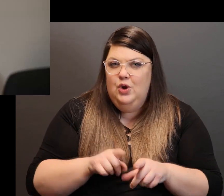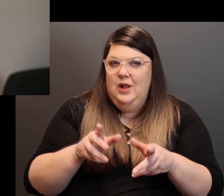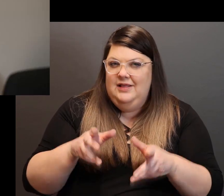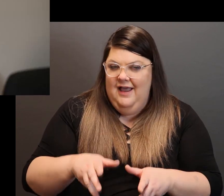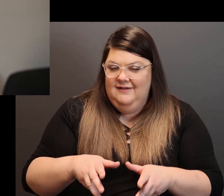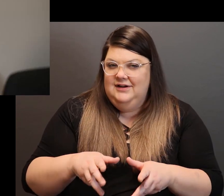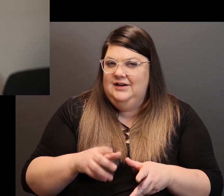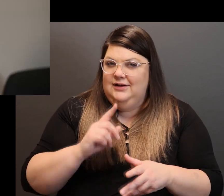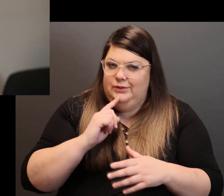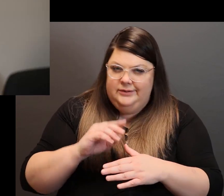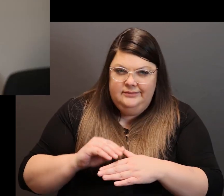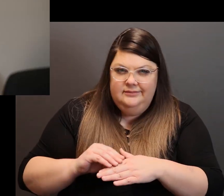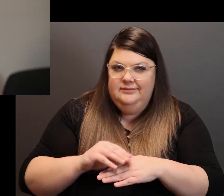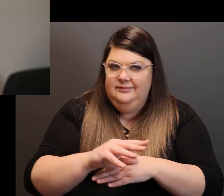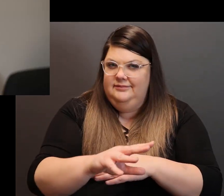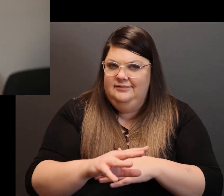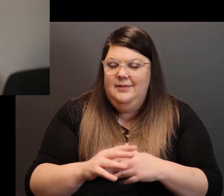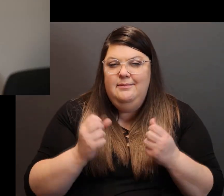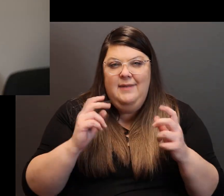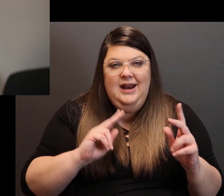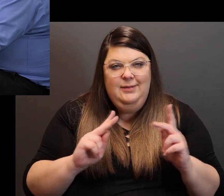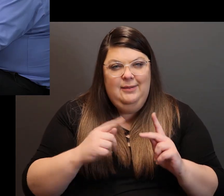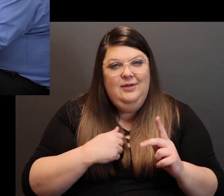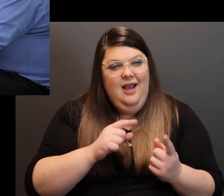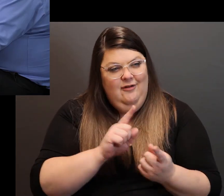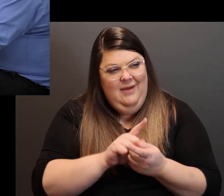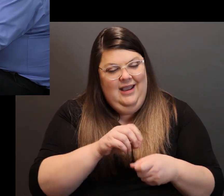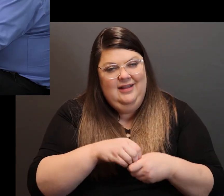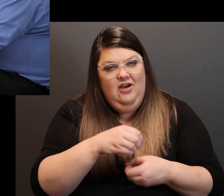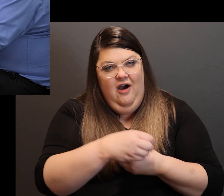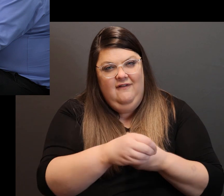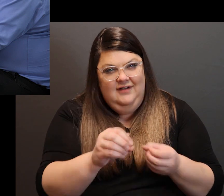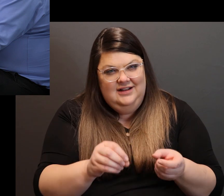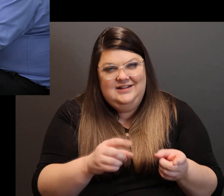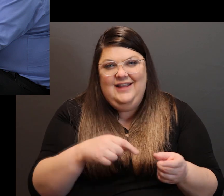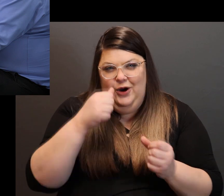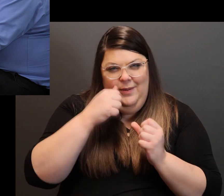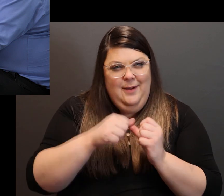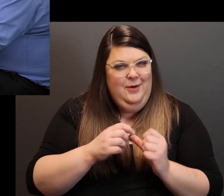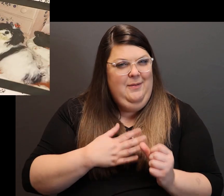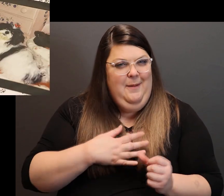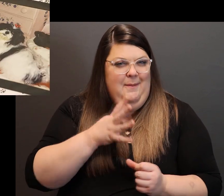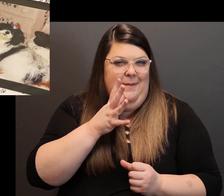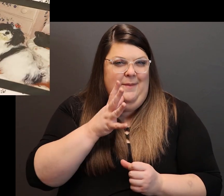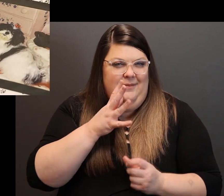I can't tell you how many office people I've met who remember my mom very fondly